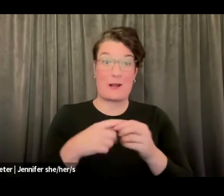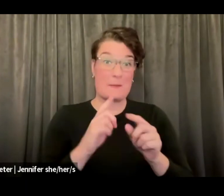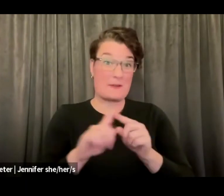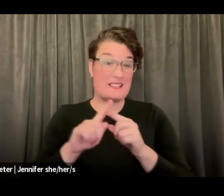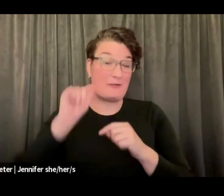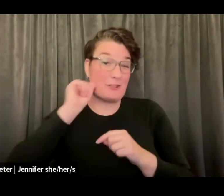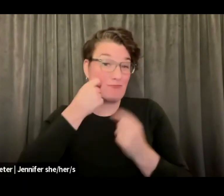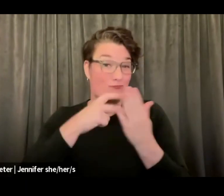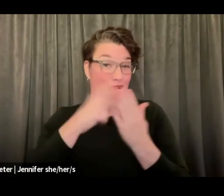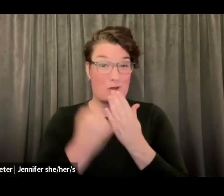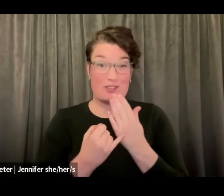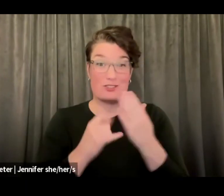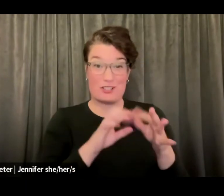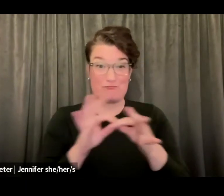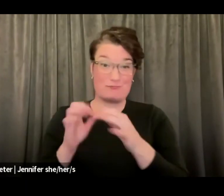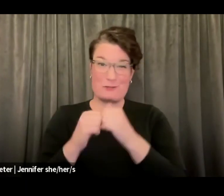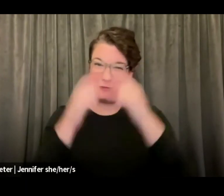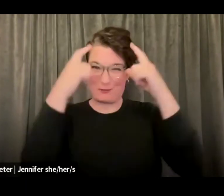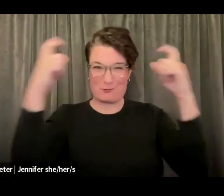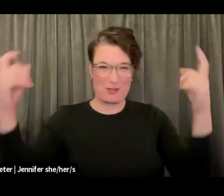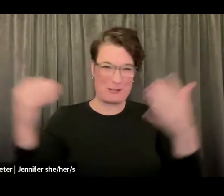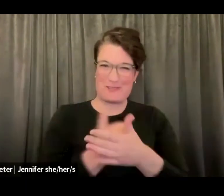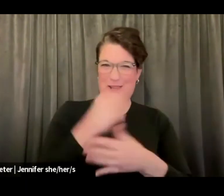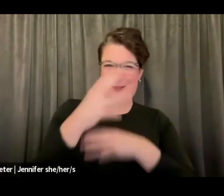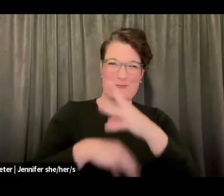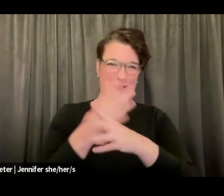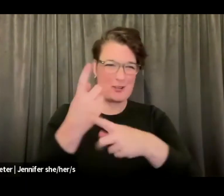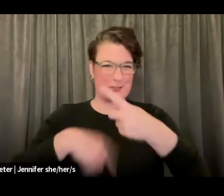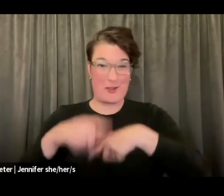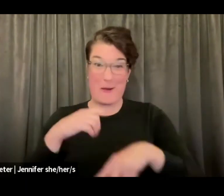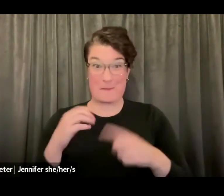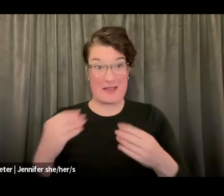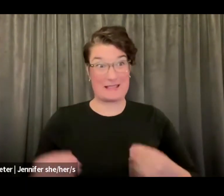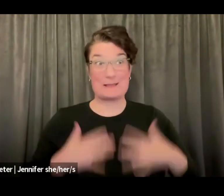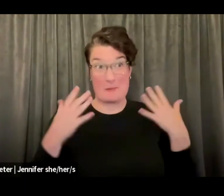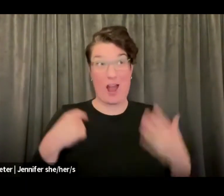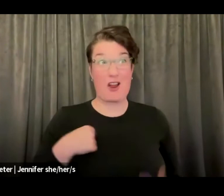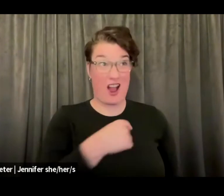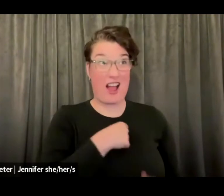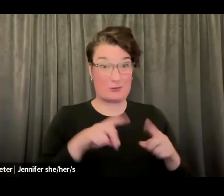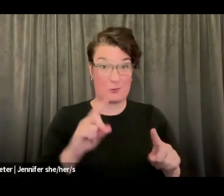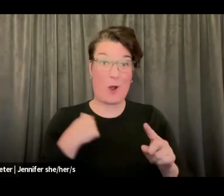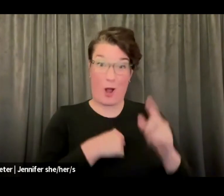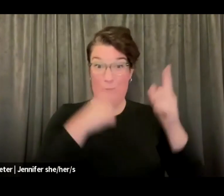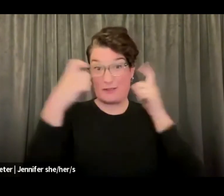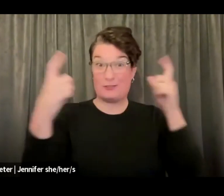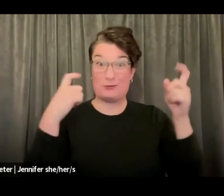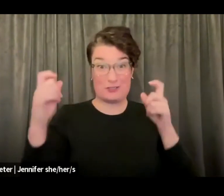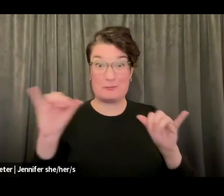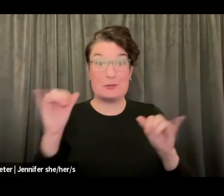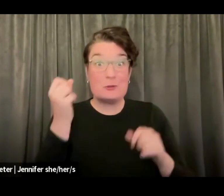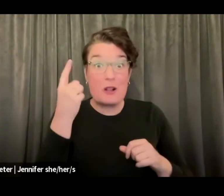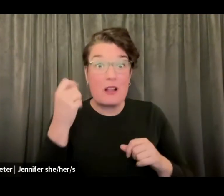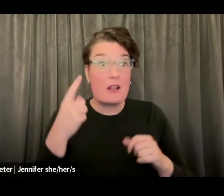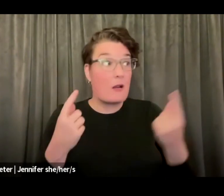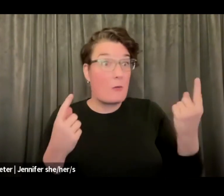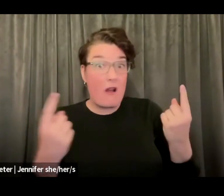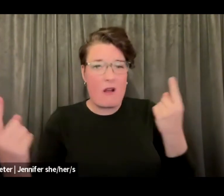the world to come and inspiring us as we dream the world to come, which is inherently a collective endeavor.